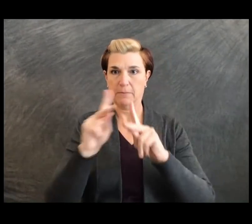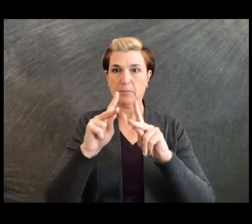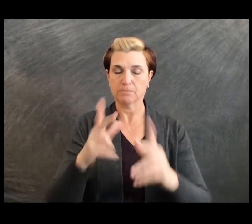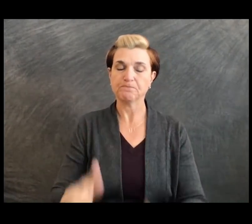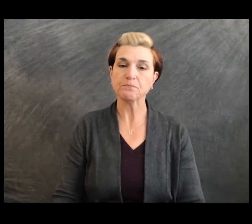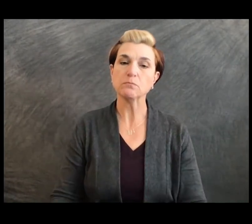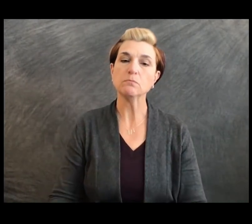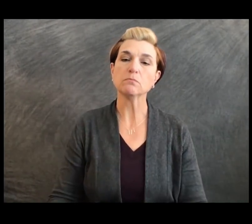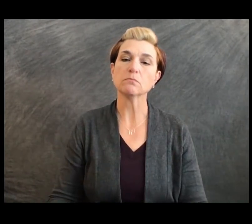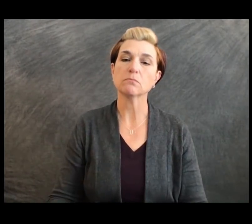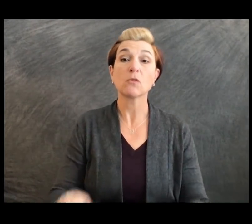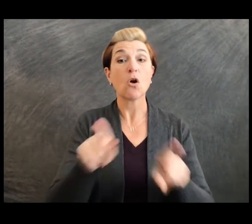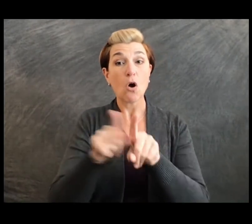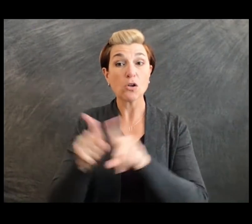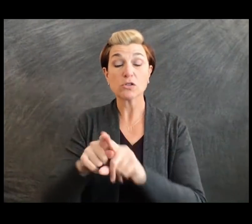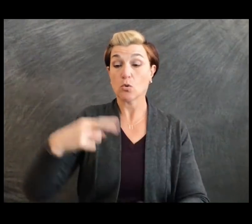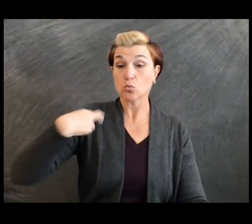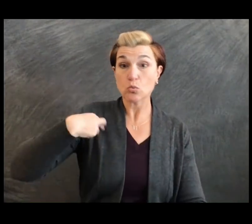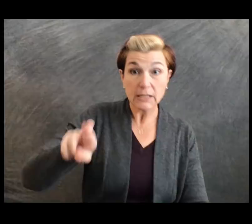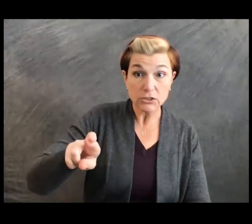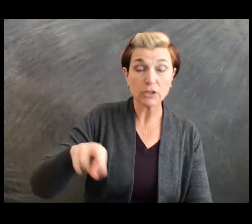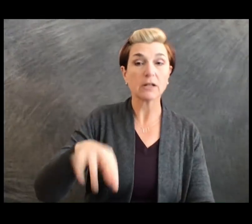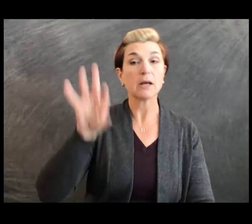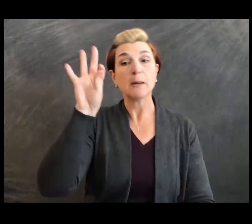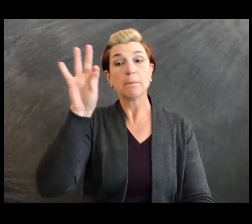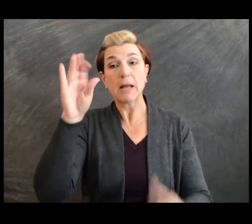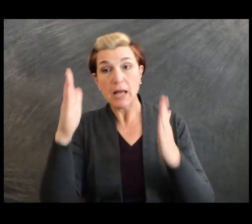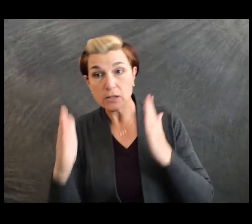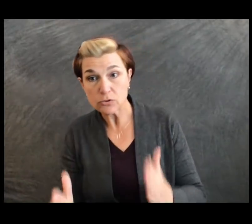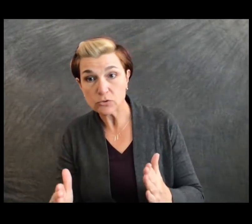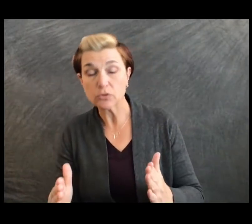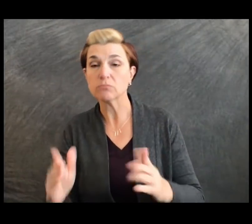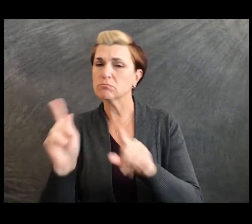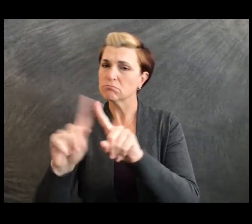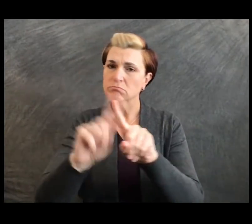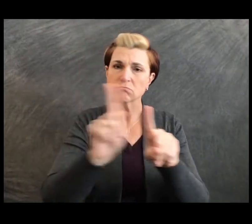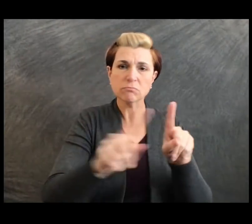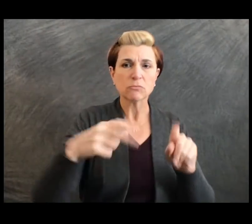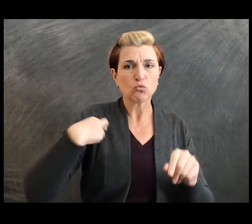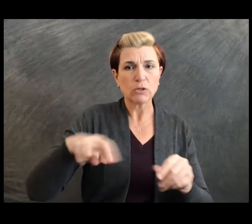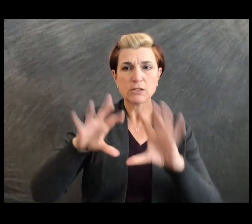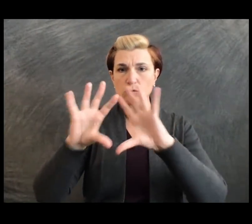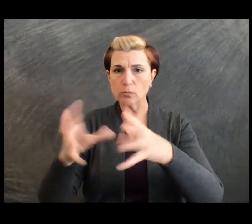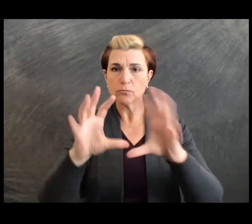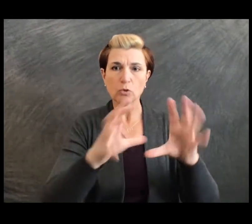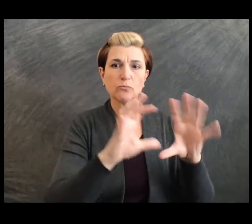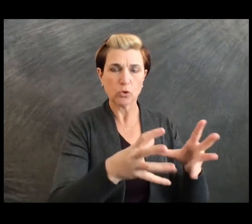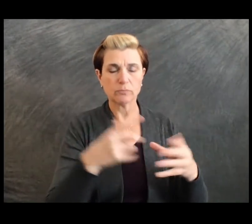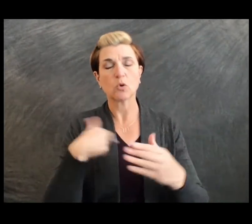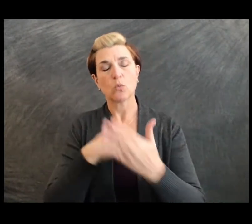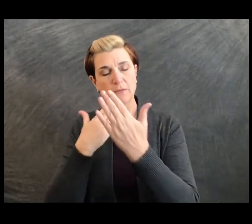want to thank all the religious leaders from every community of faith in the country making a hard choice to suspend services to